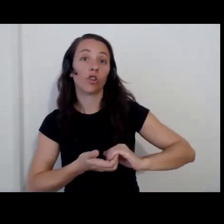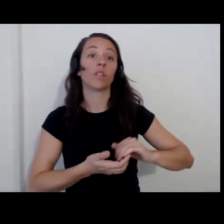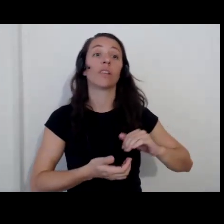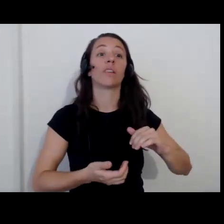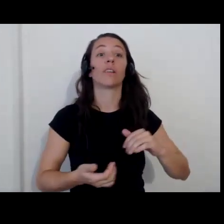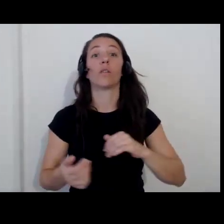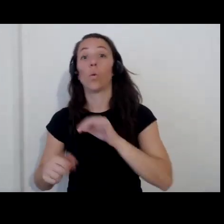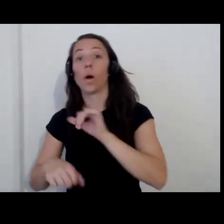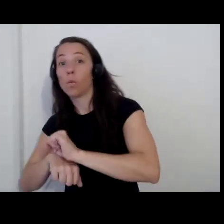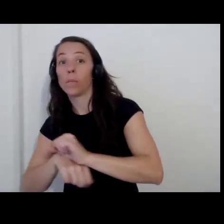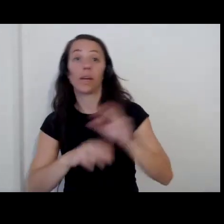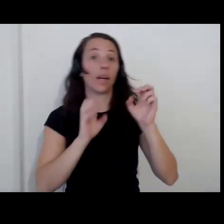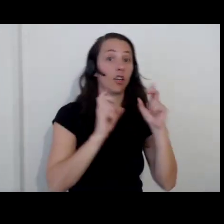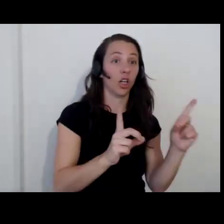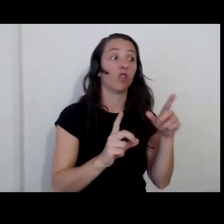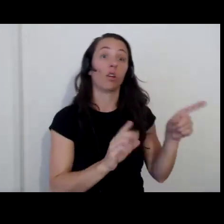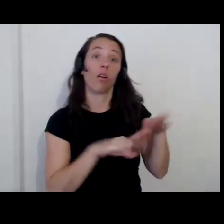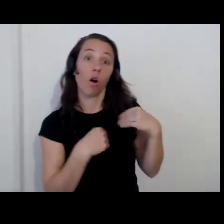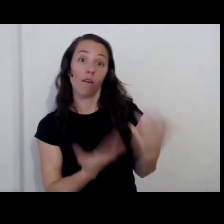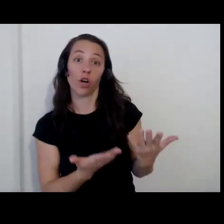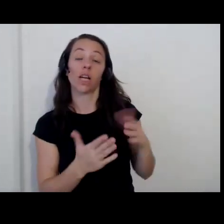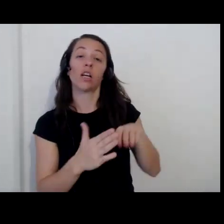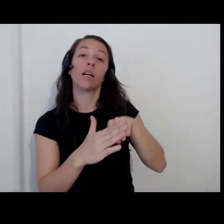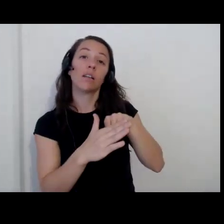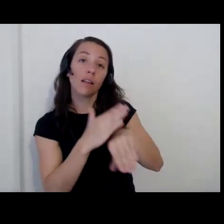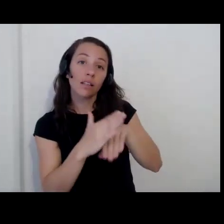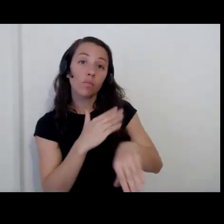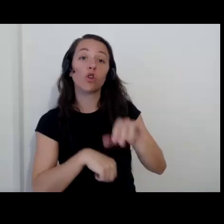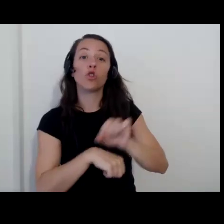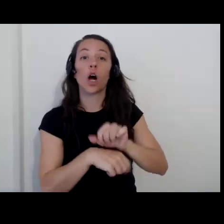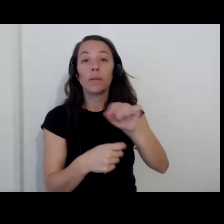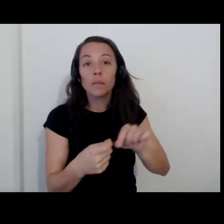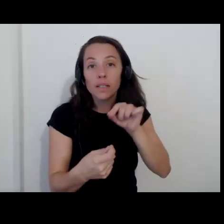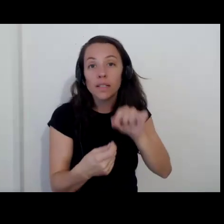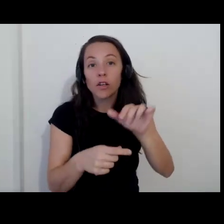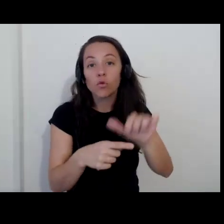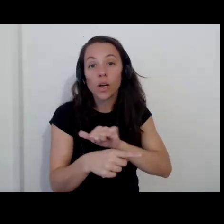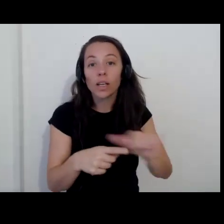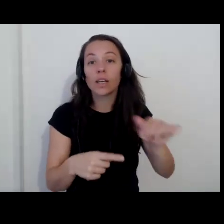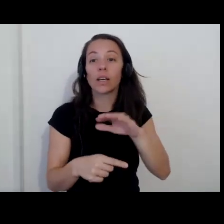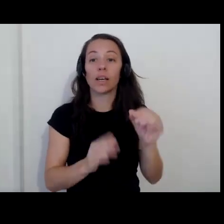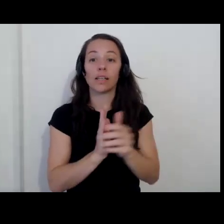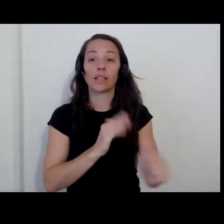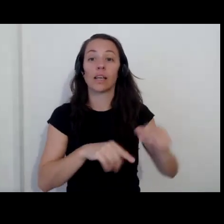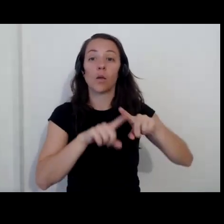by offering accessible job specific training and putting skill based education as a part of the hiring process.